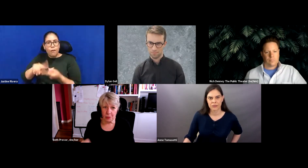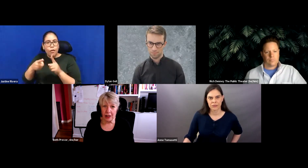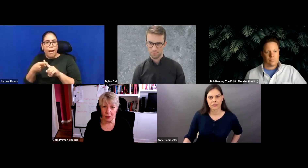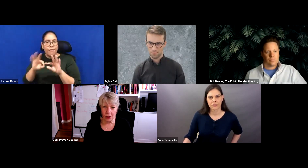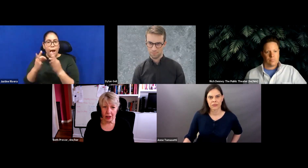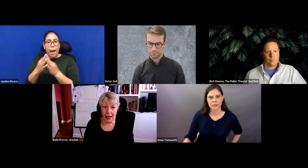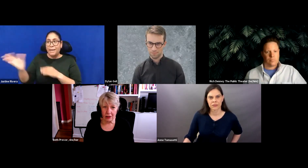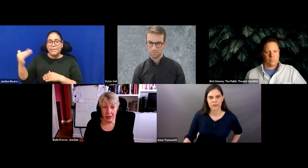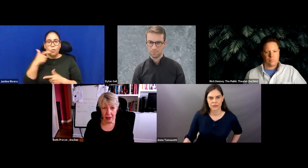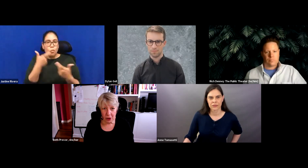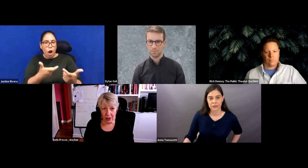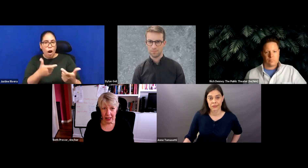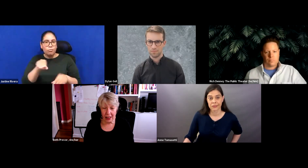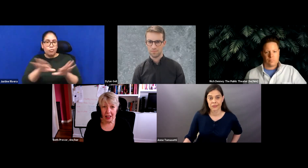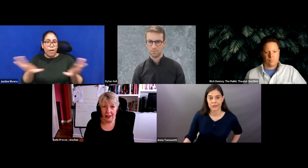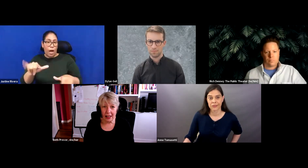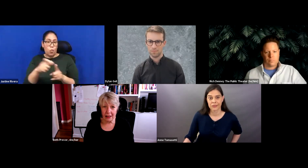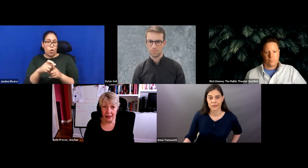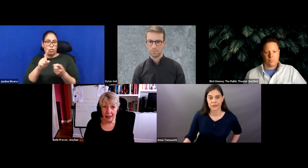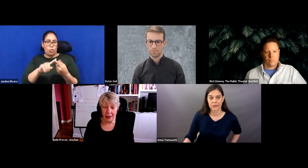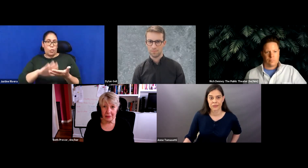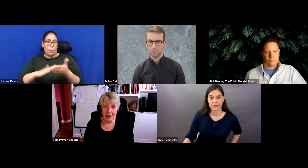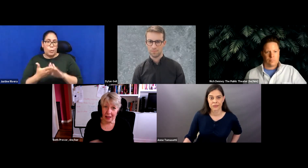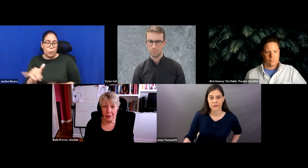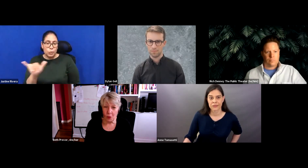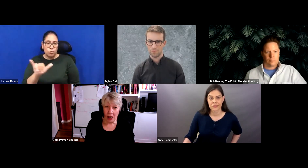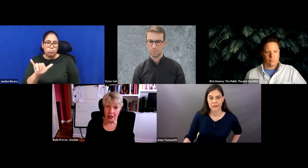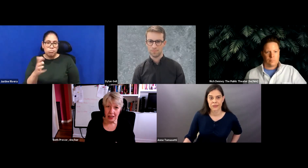spread the word out to the community to come and watch